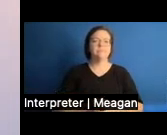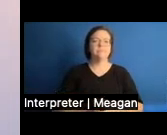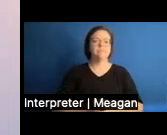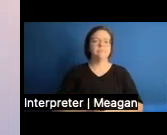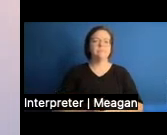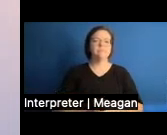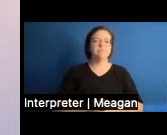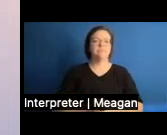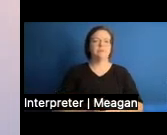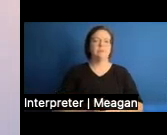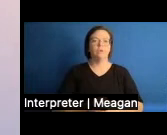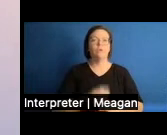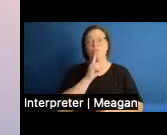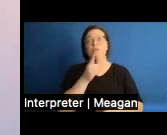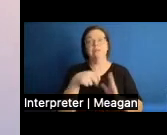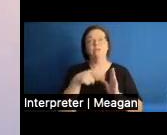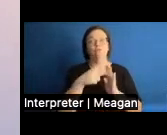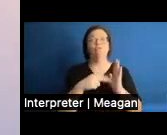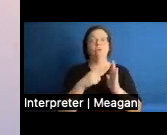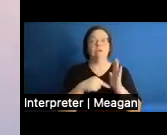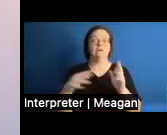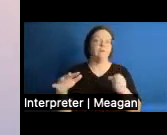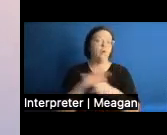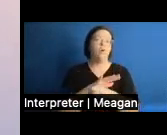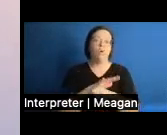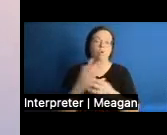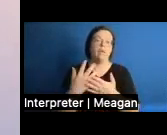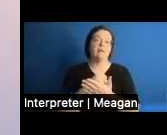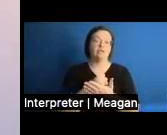you really do need to read the whole collection because it is gorgeous. And